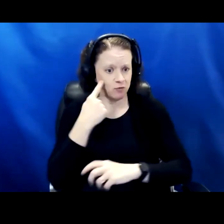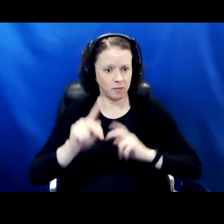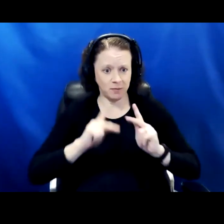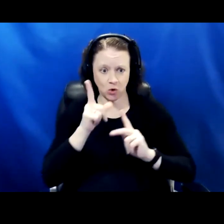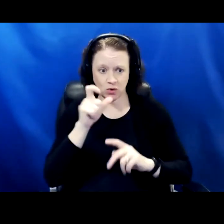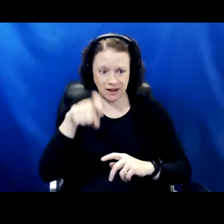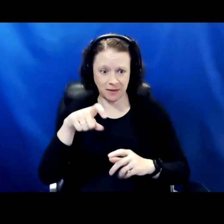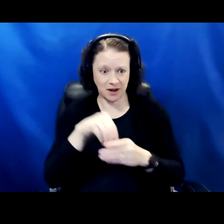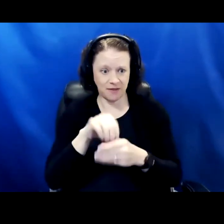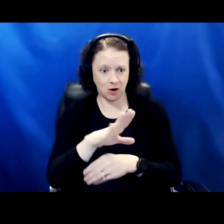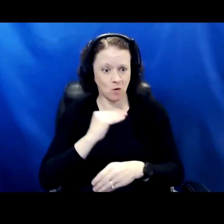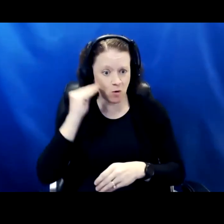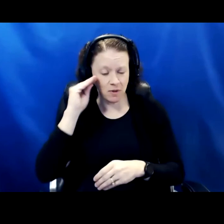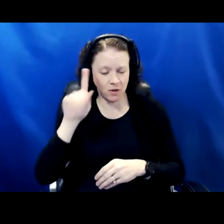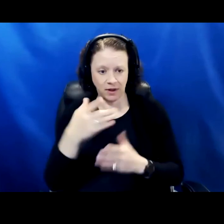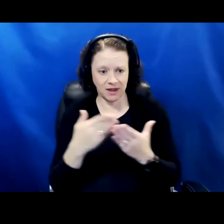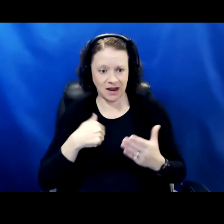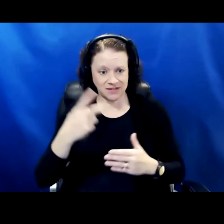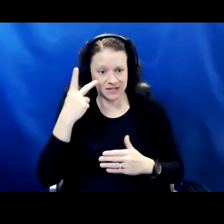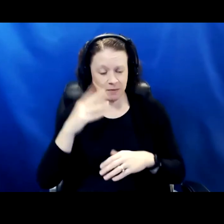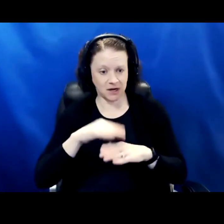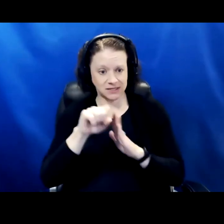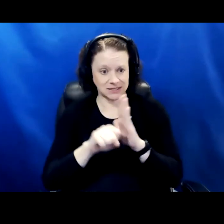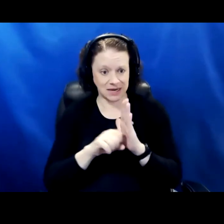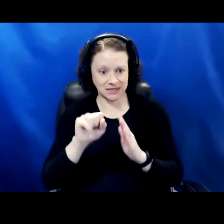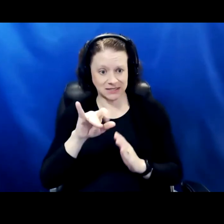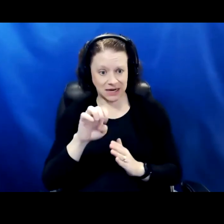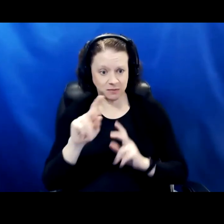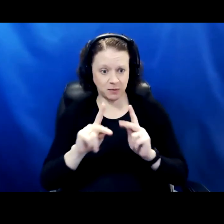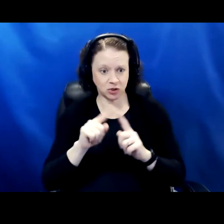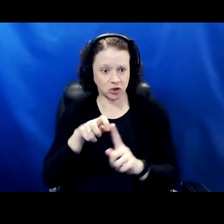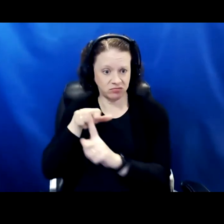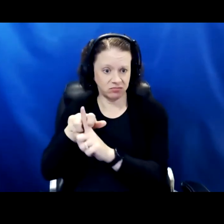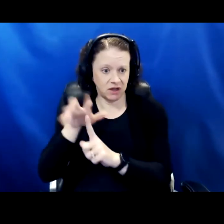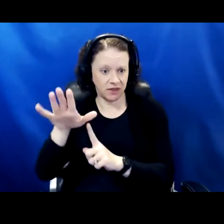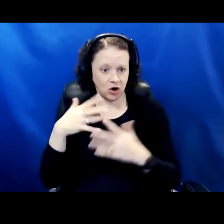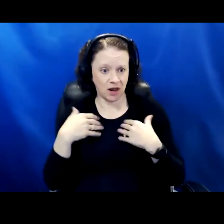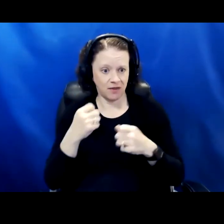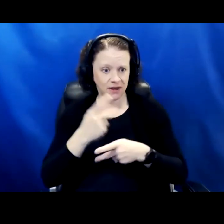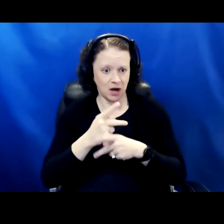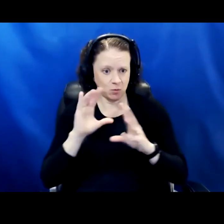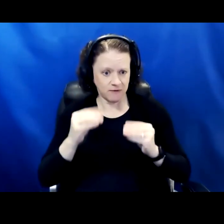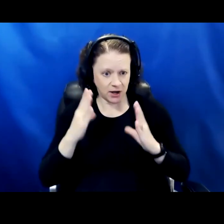The only thing I've seen on the state's site is that people should speak to their healthcare provider but does anyone know if anyone's really going